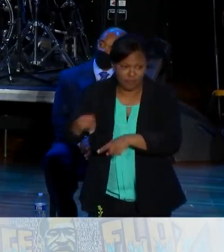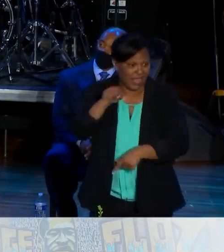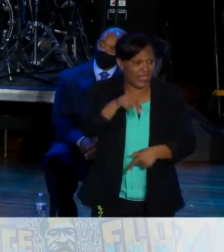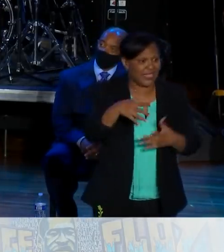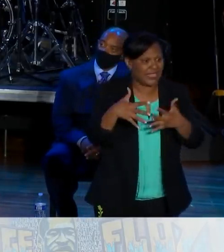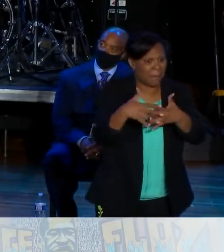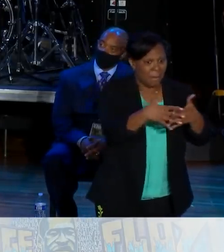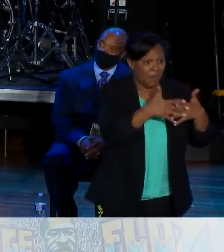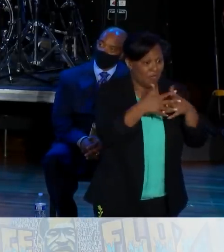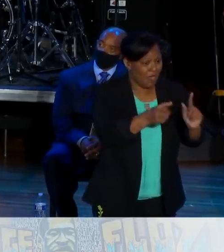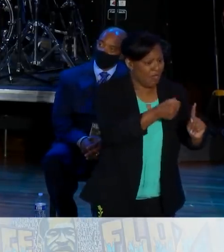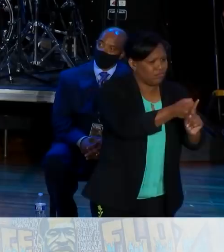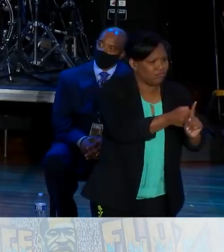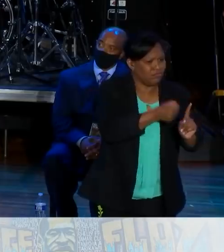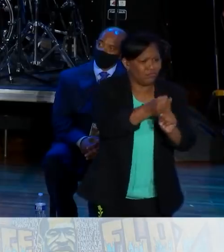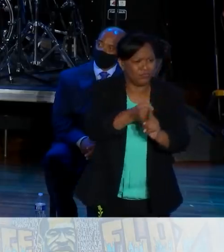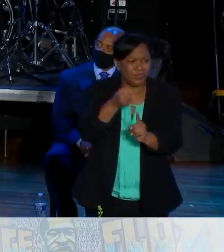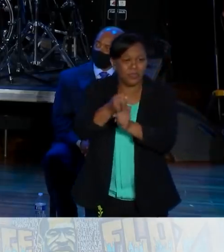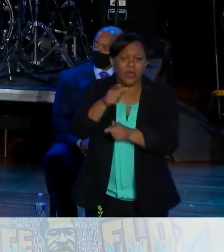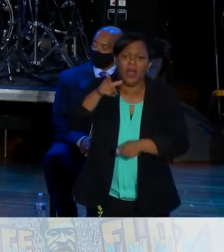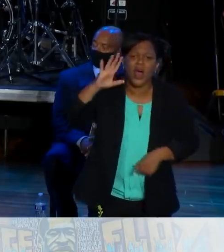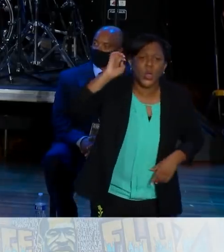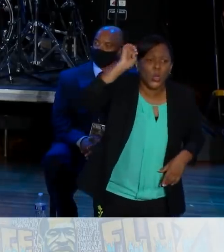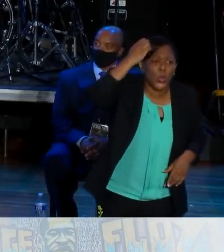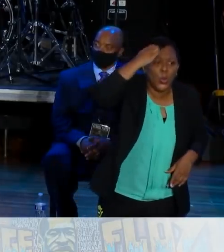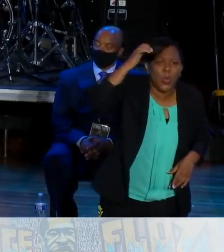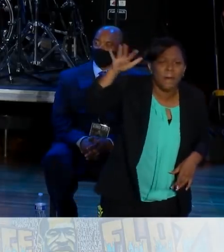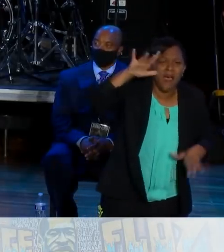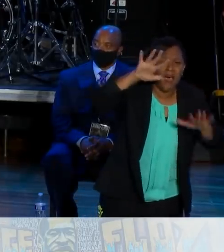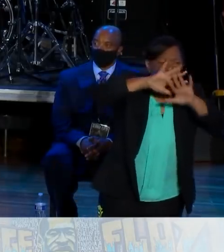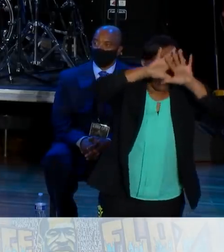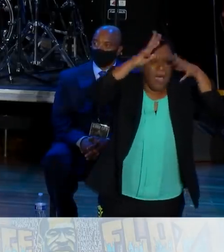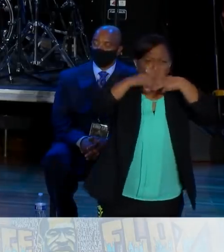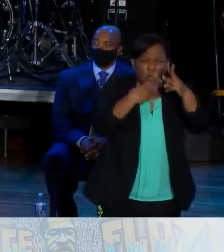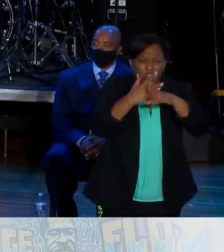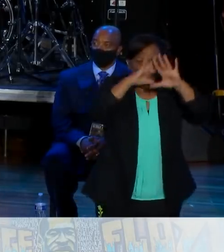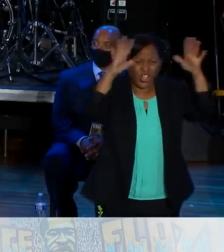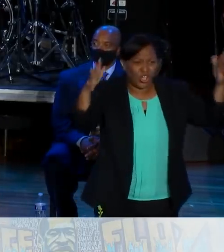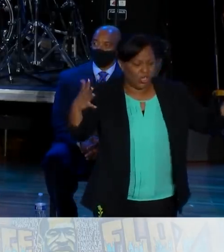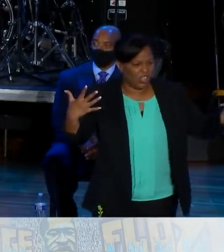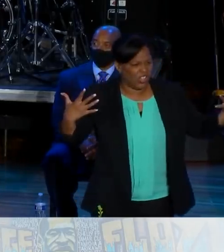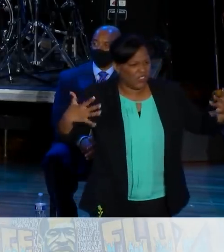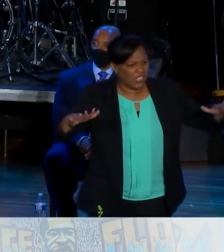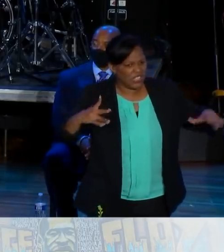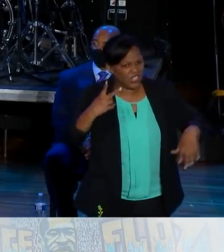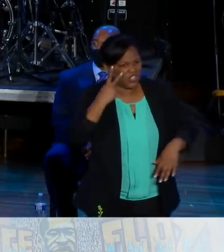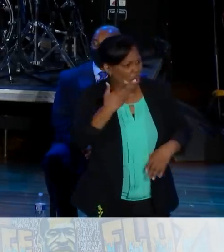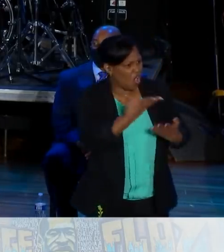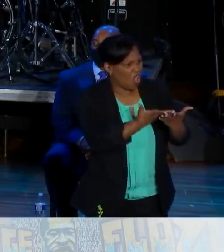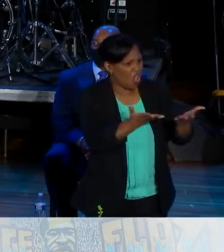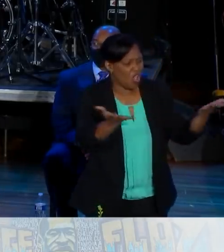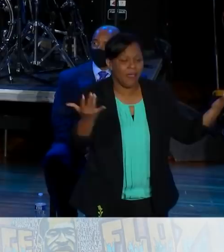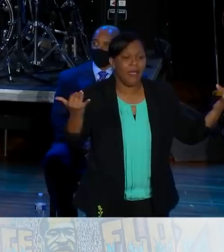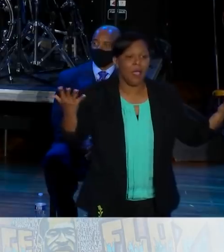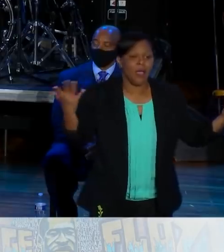SEE WHAT IS GOING ON IN THE STREETS OF THIS COUNTRY AND IN EUROPE AROUND THE WORLD, THAT